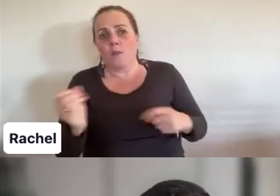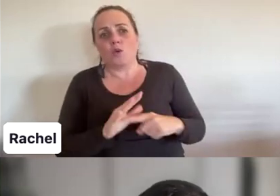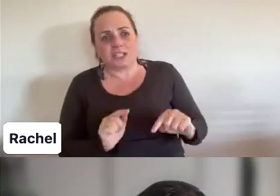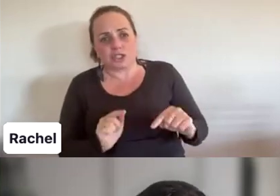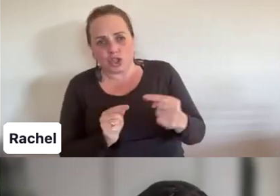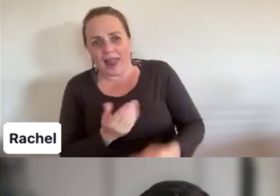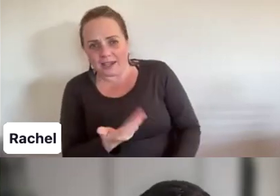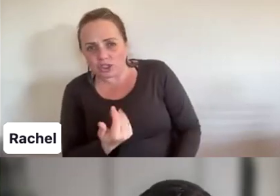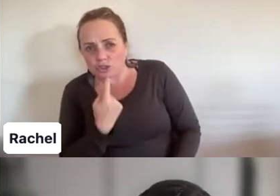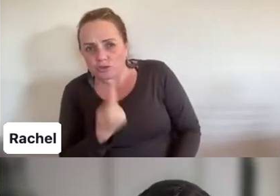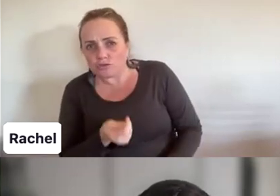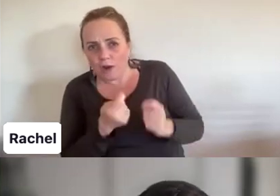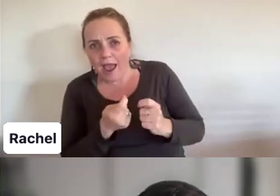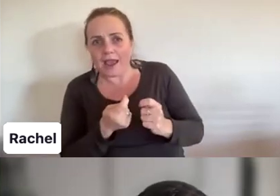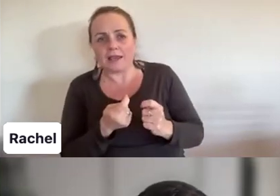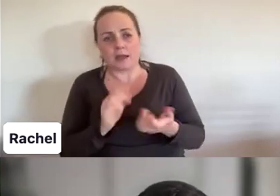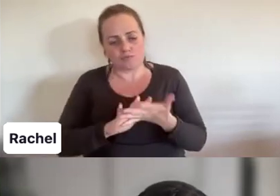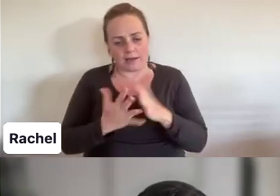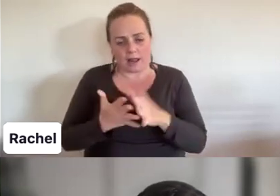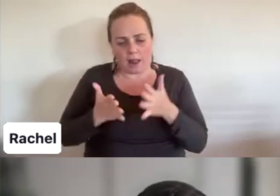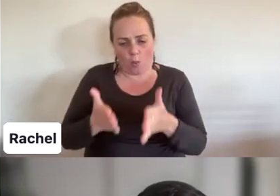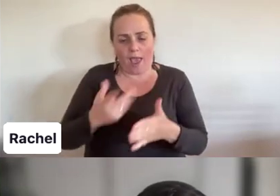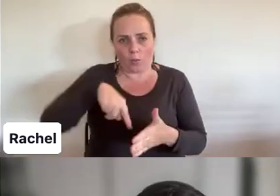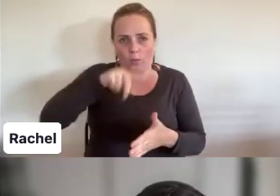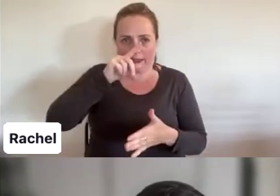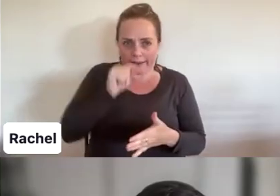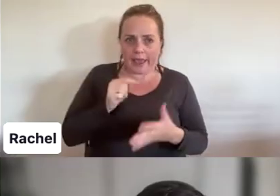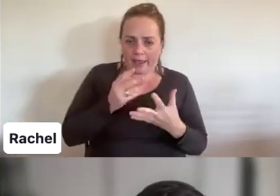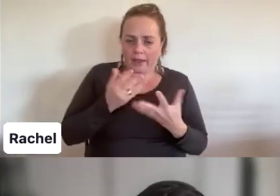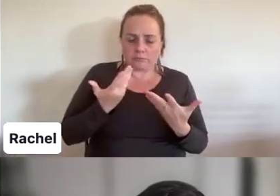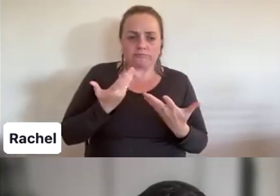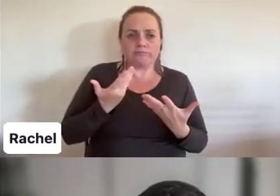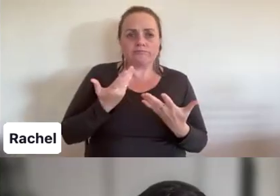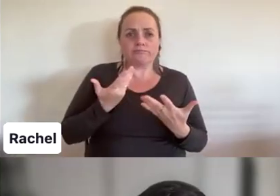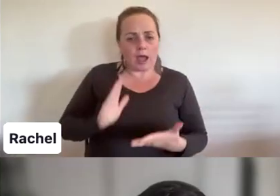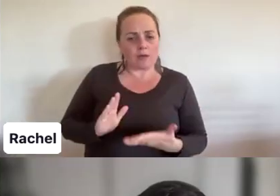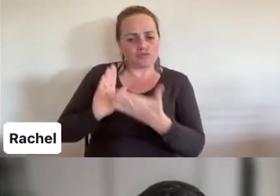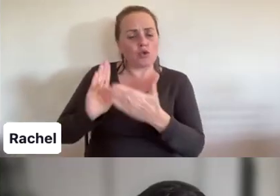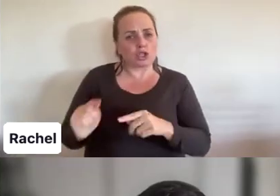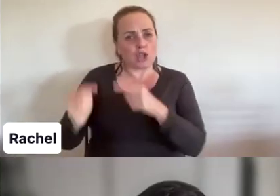tangible ways we could approach these challenges, so we're very excited to have more discussion with